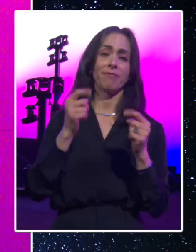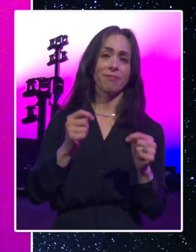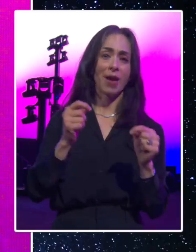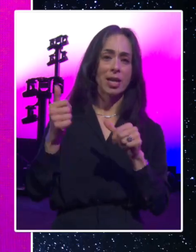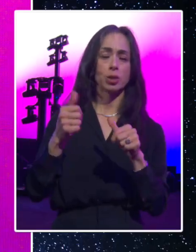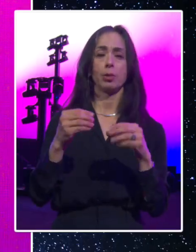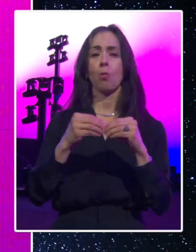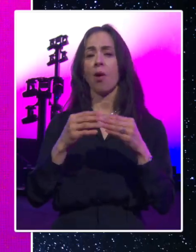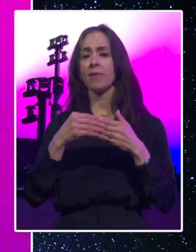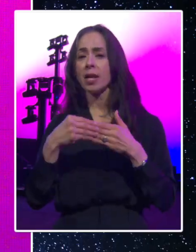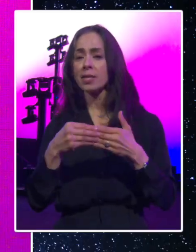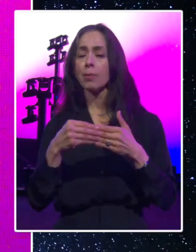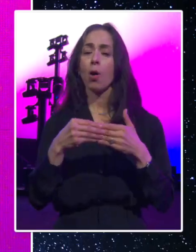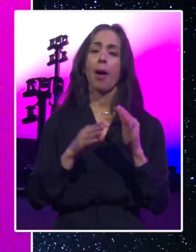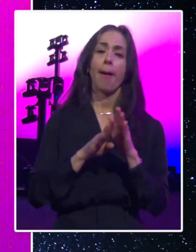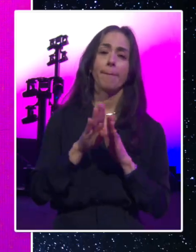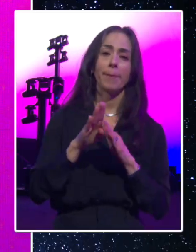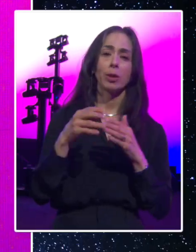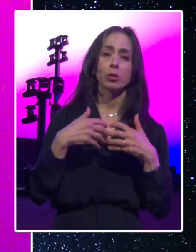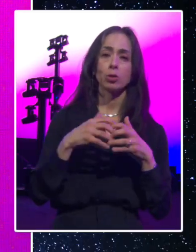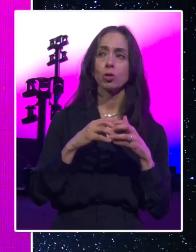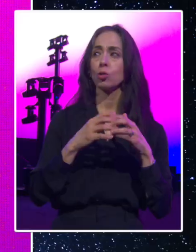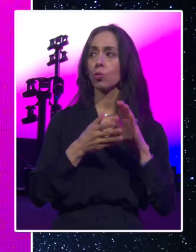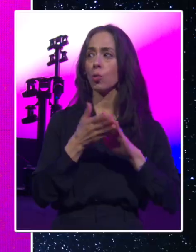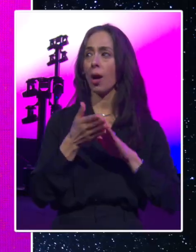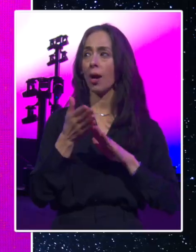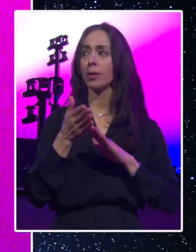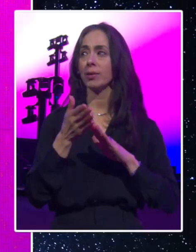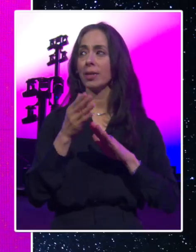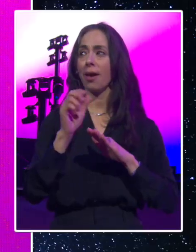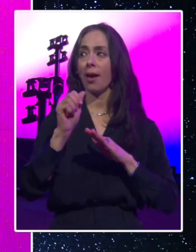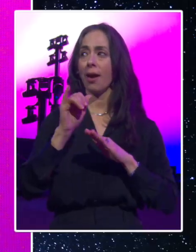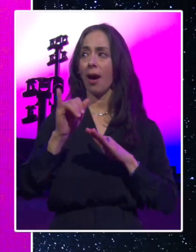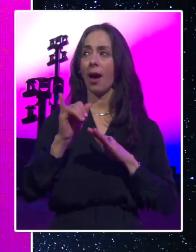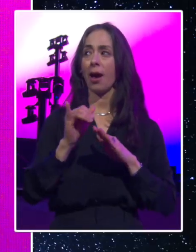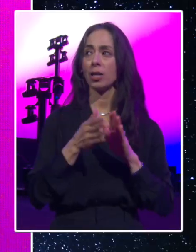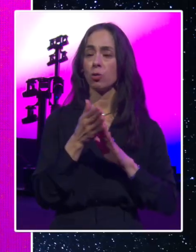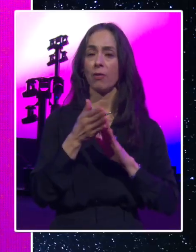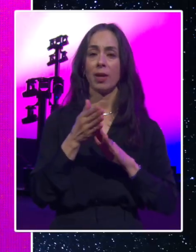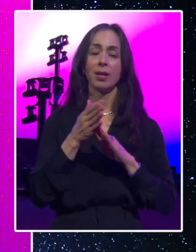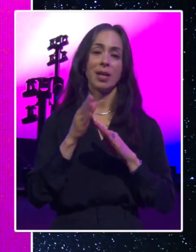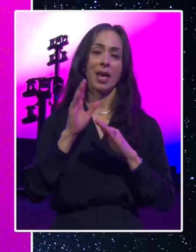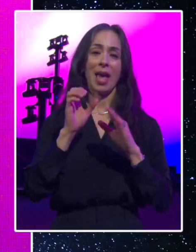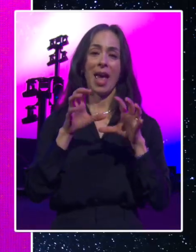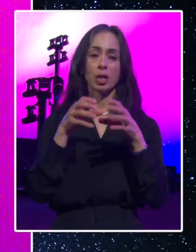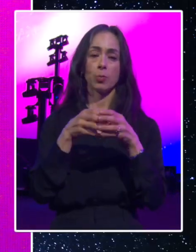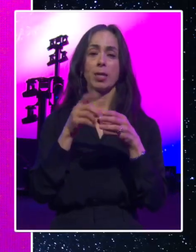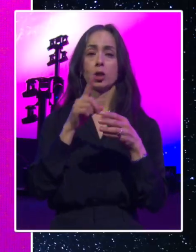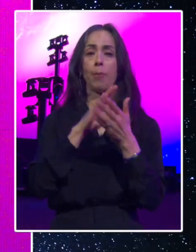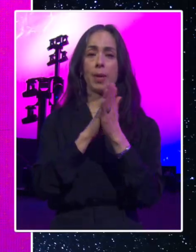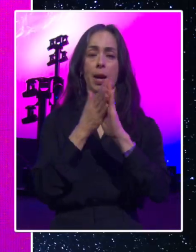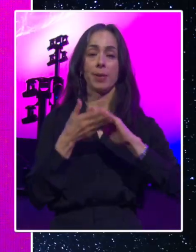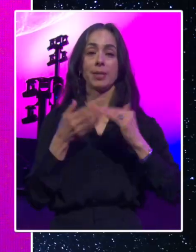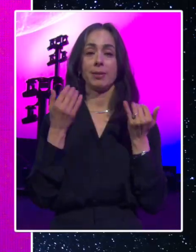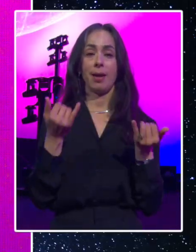faster, more flexible, and built around the AI-driven enterprise you are becoming.